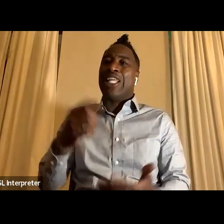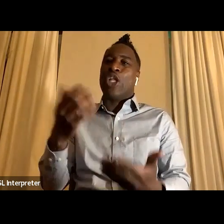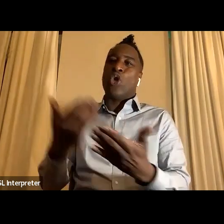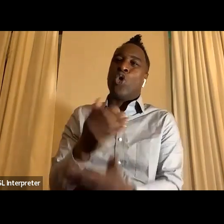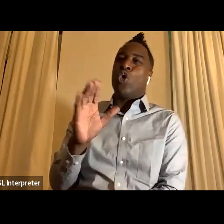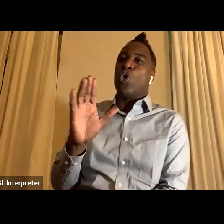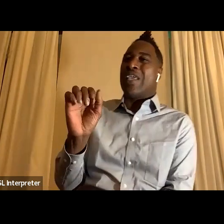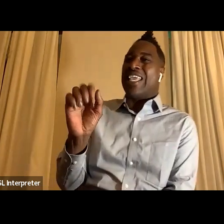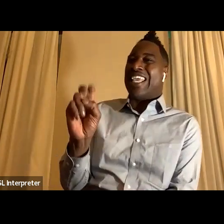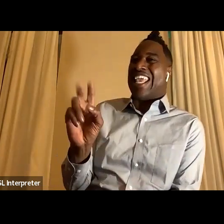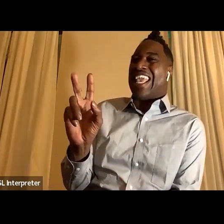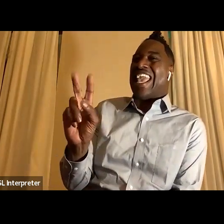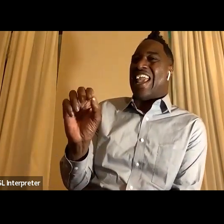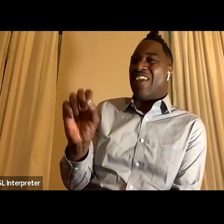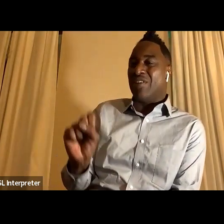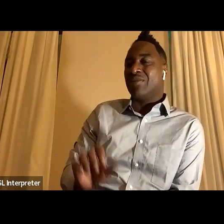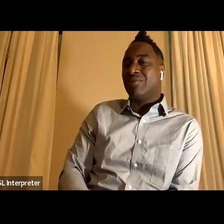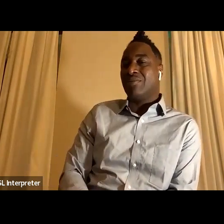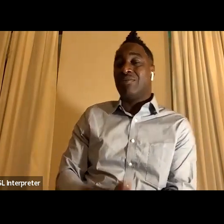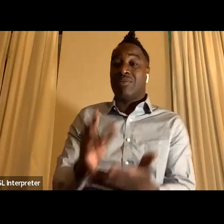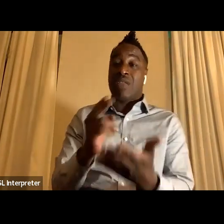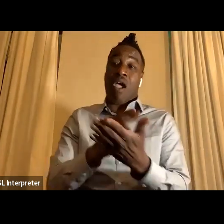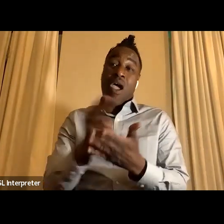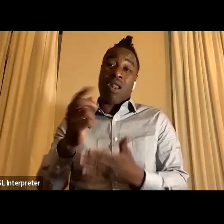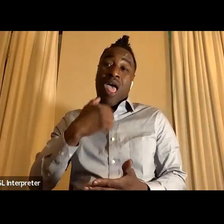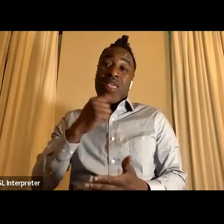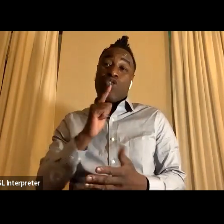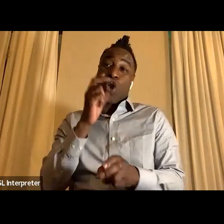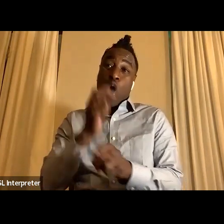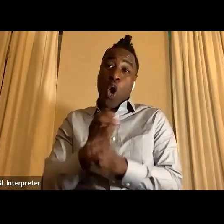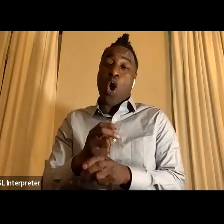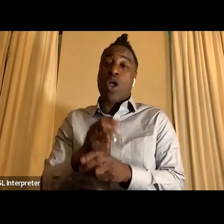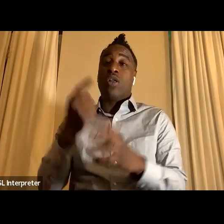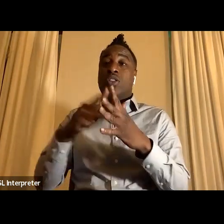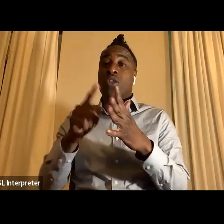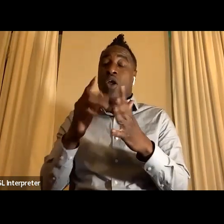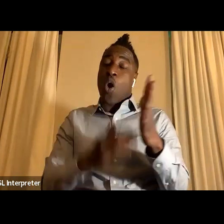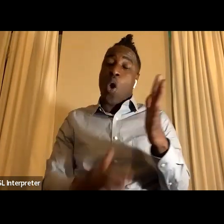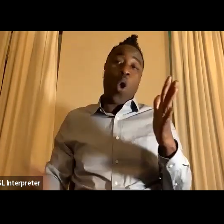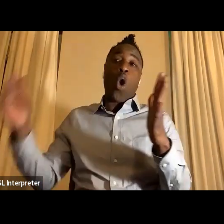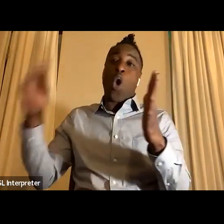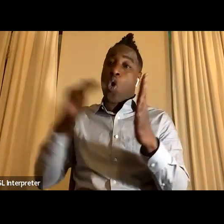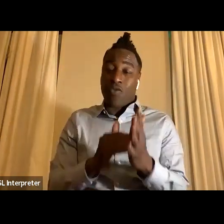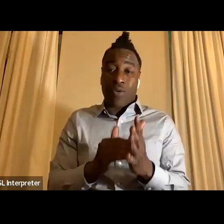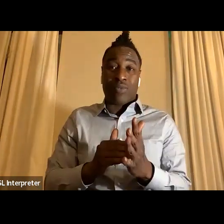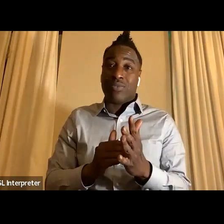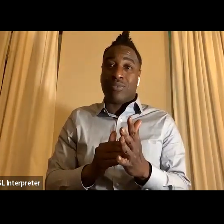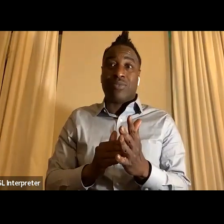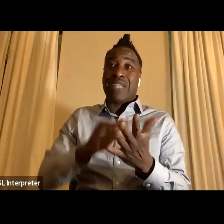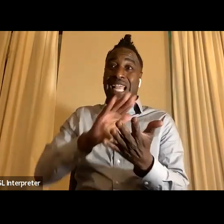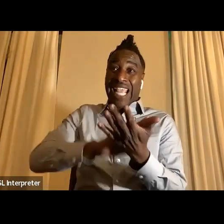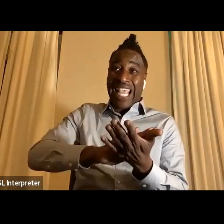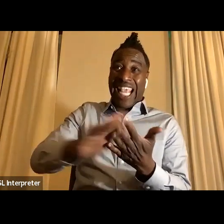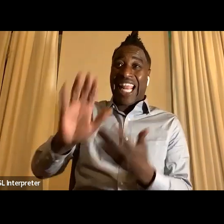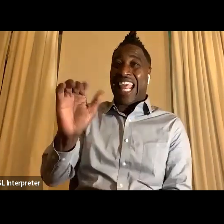I think. And quite honestly, I think it's really hard to start on a new, fresh blank canvas. It is so intimidating.